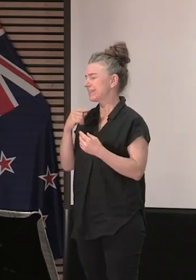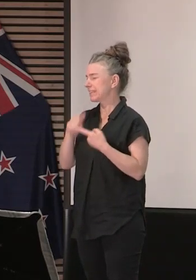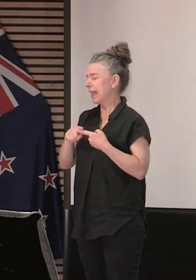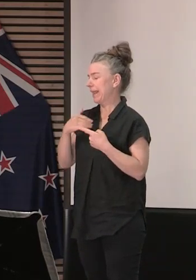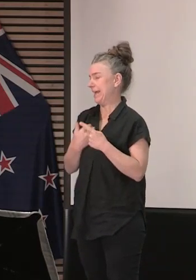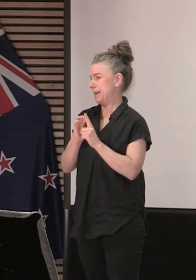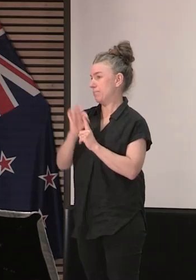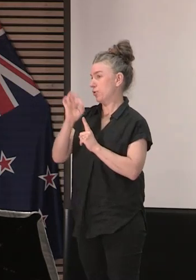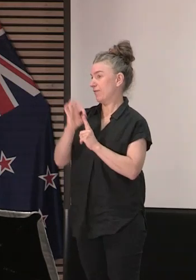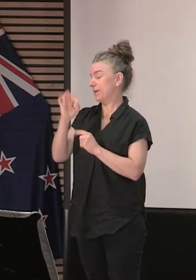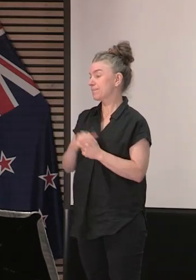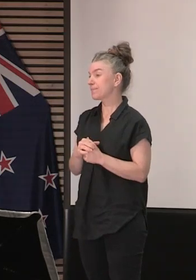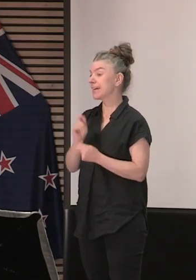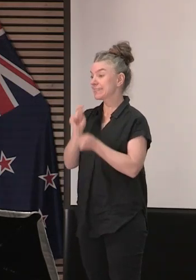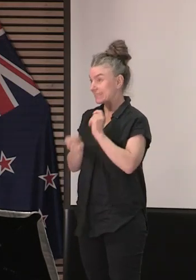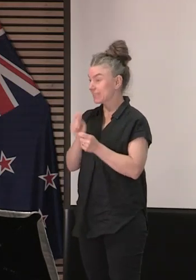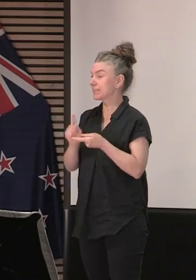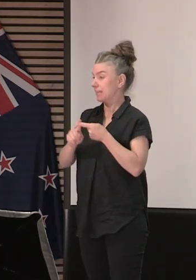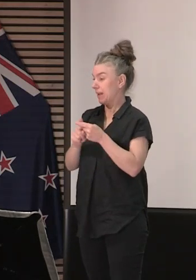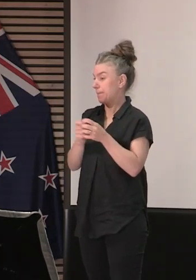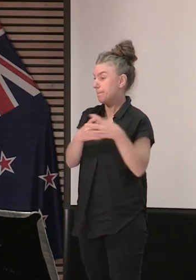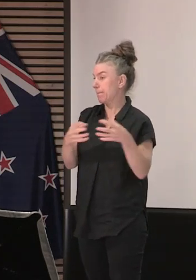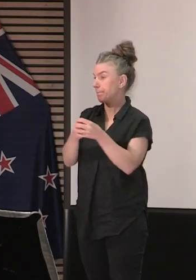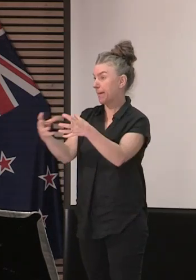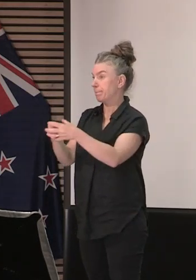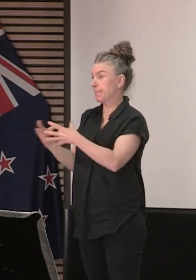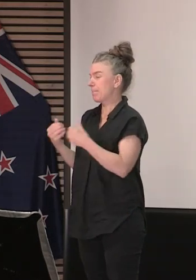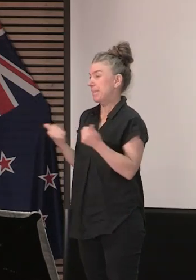We will be maintaining highlevels of testing, andsupplementing it withadditional testing